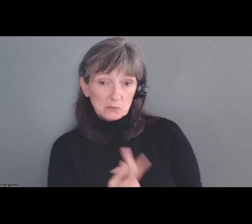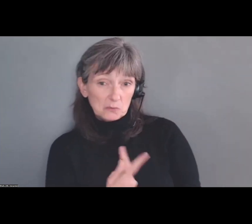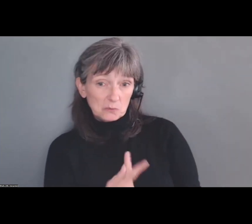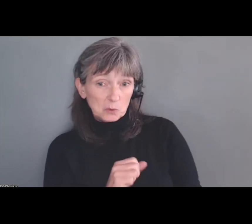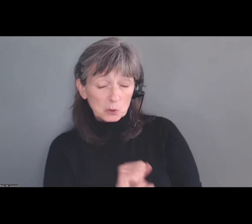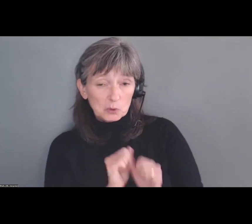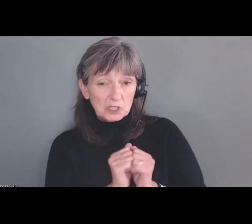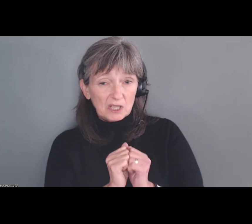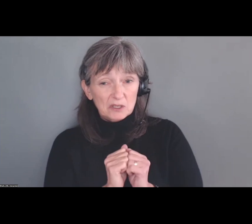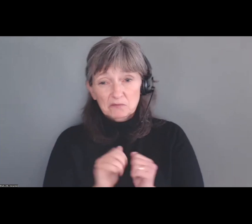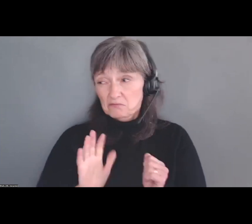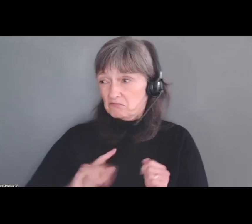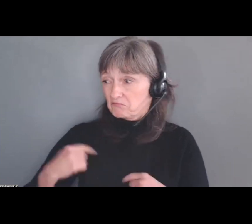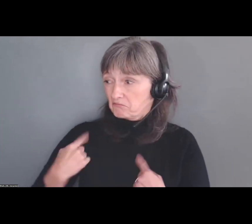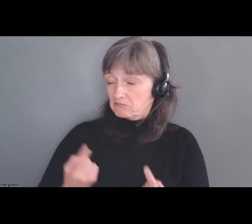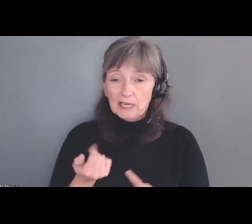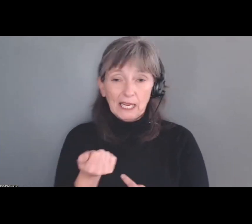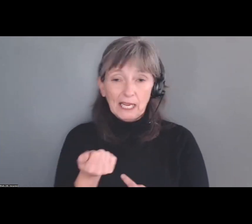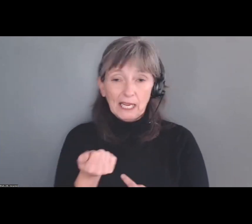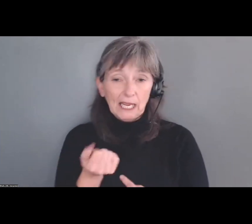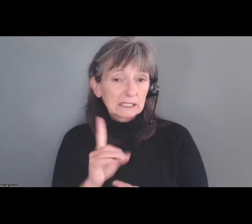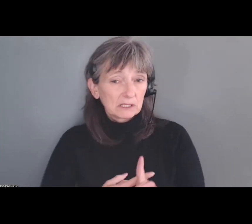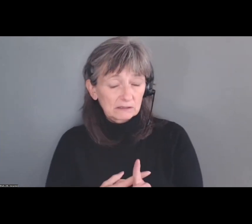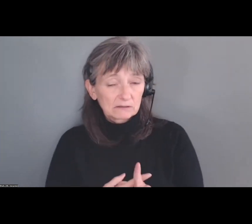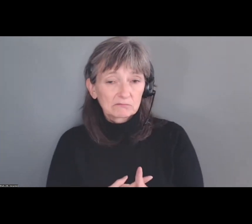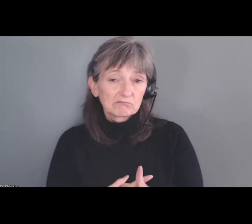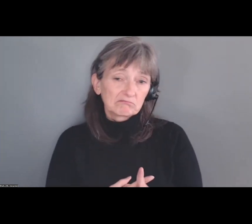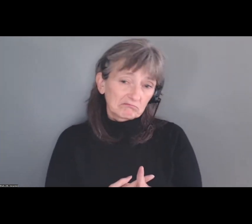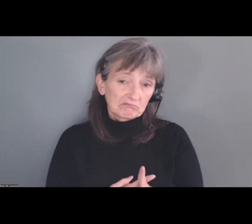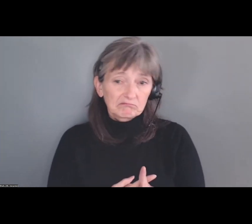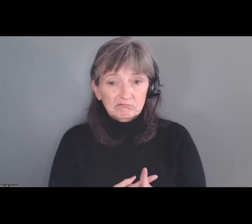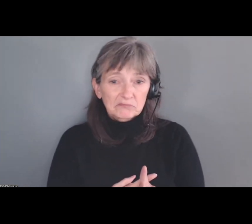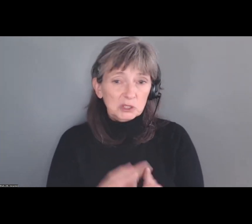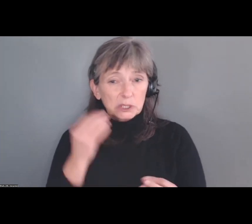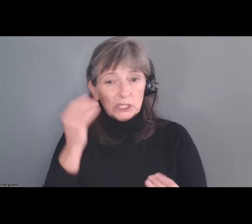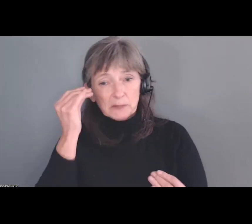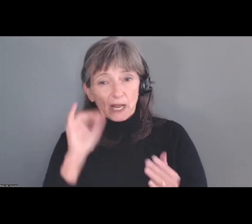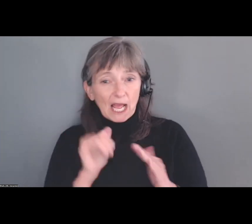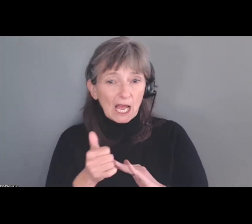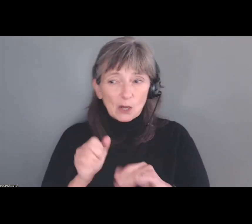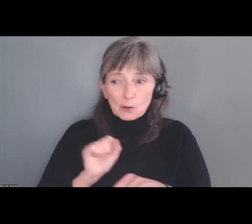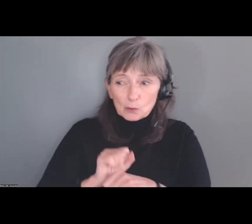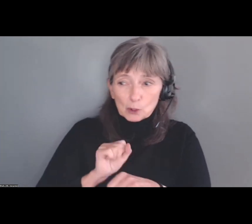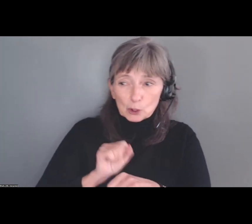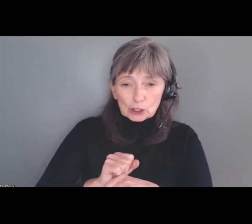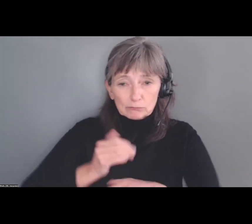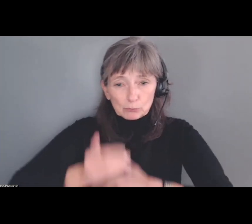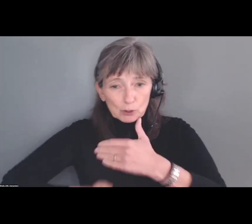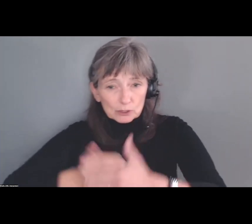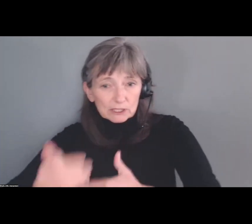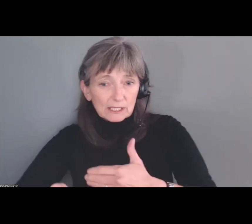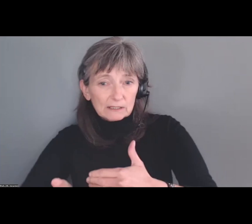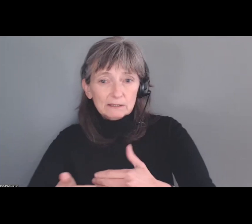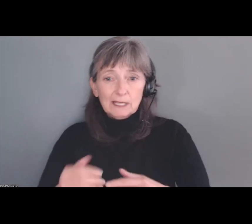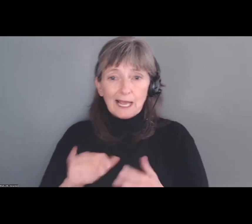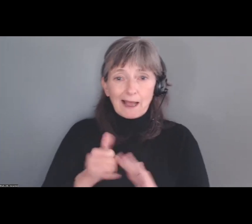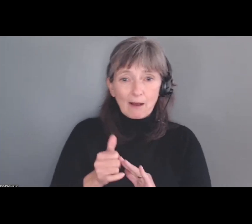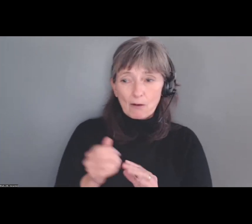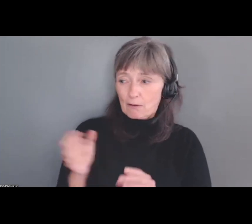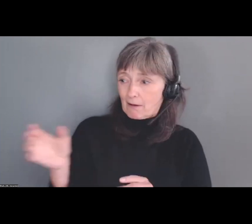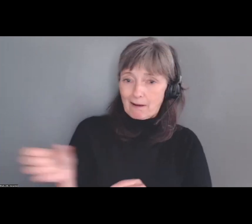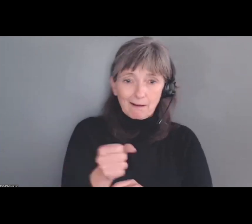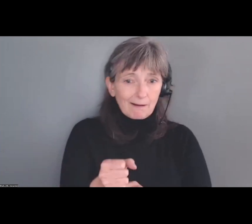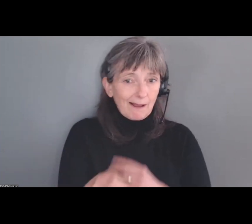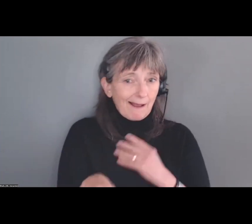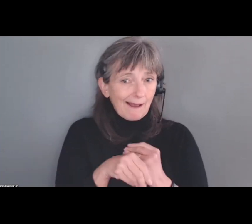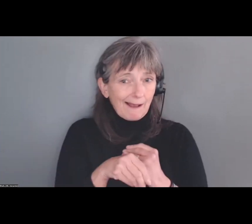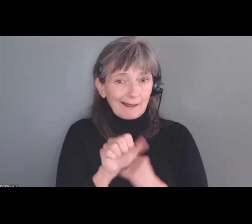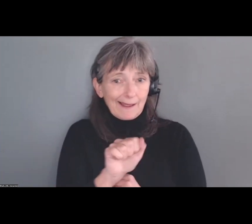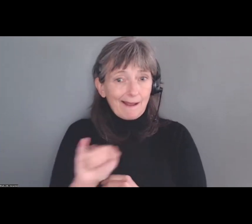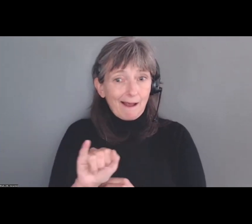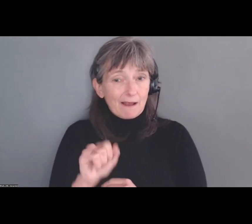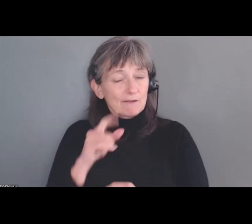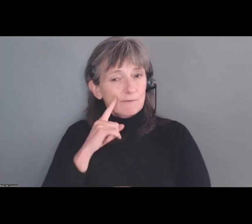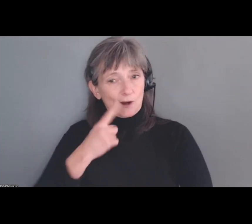so on thinking about workflows, how to integrate AI into our 5-day process of collaborative book